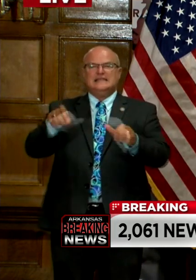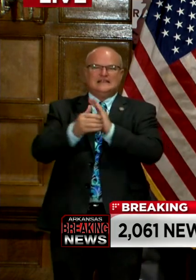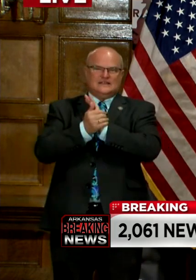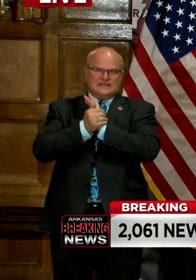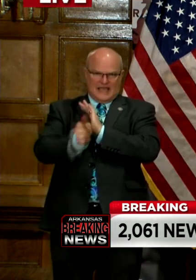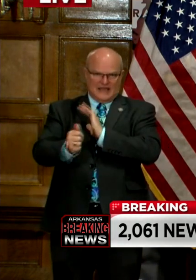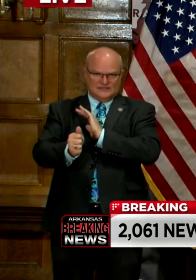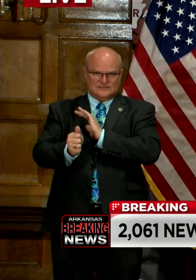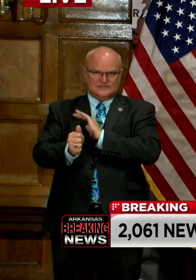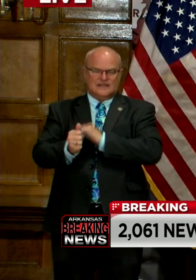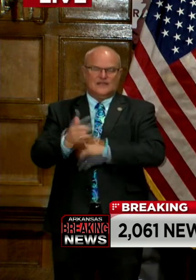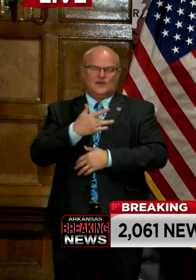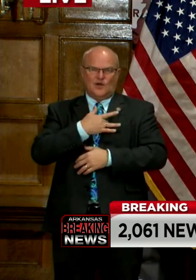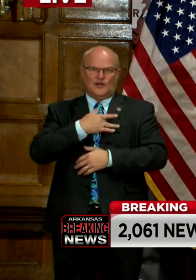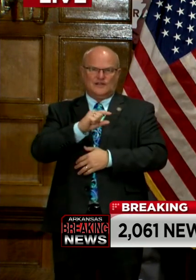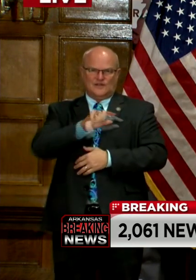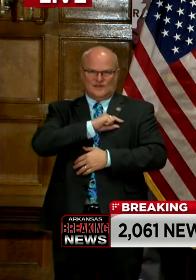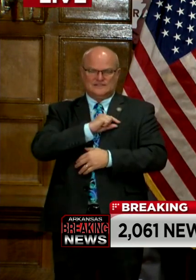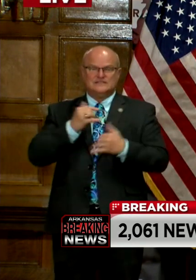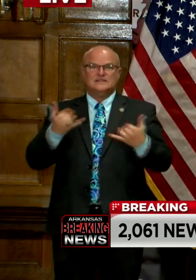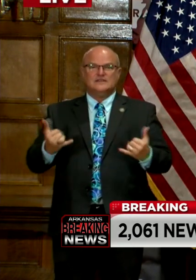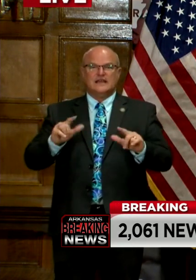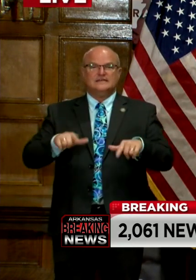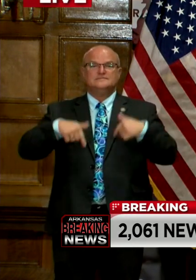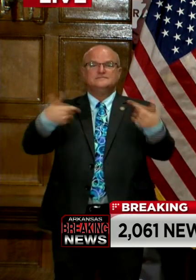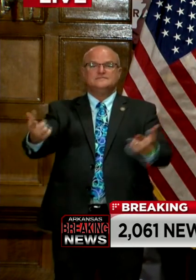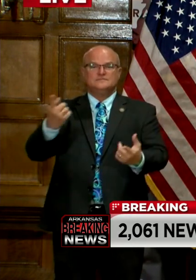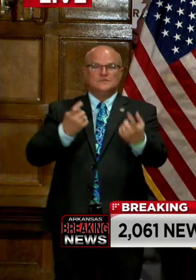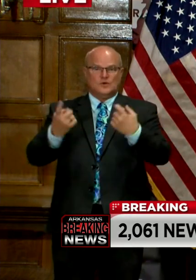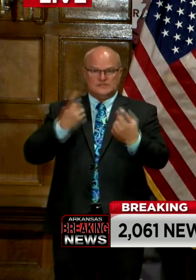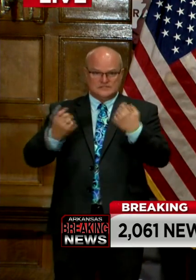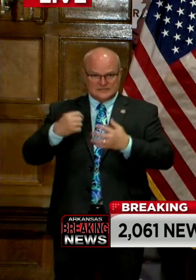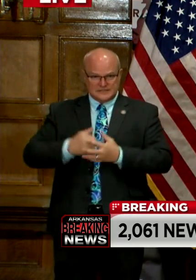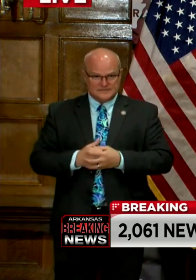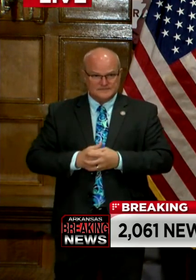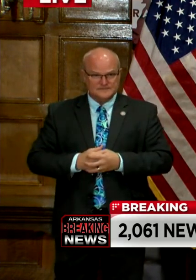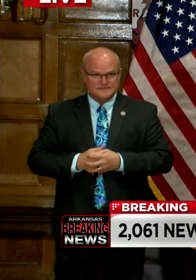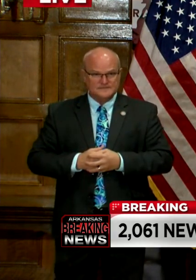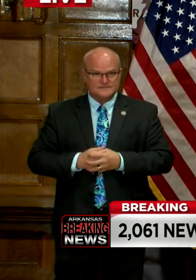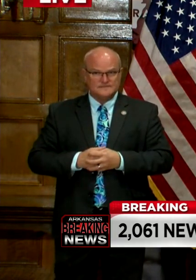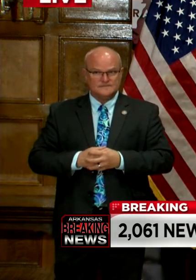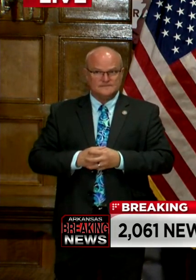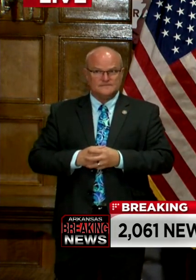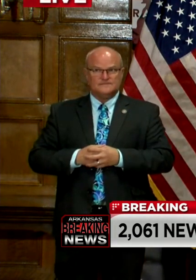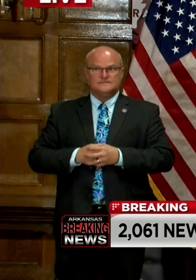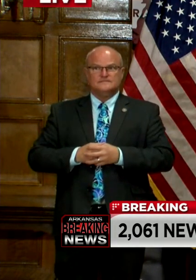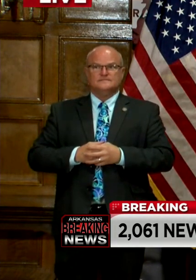WE WANT THEM HERE. WE NEED THEIR TALENT AND THEIR CONVICTIONS AND THEIR HEART.